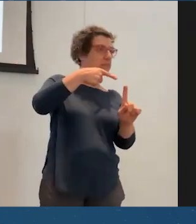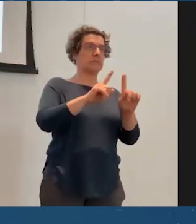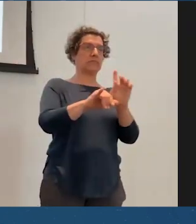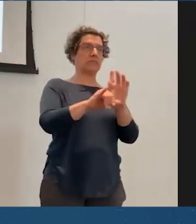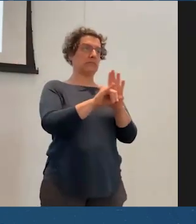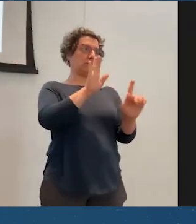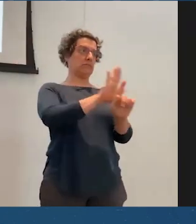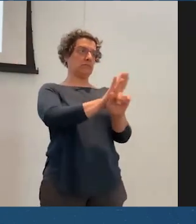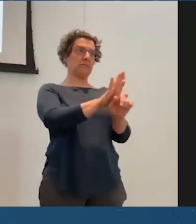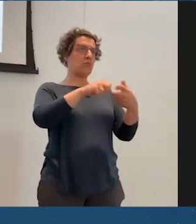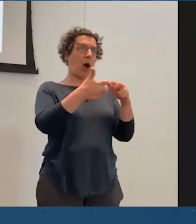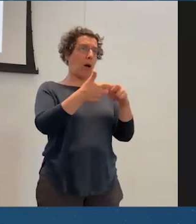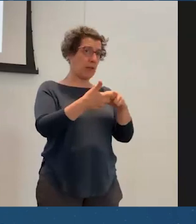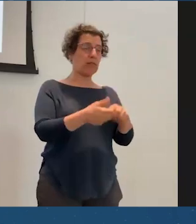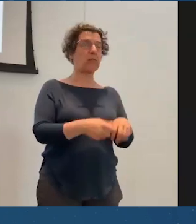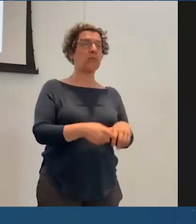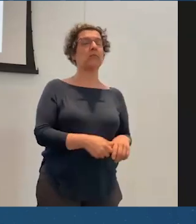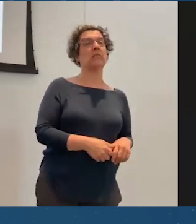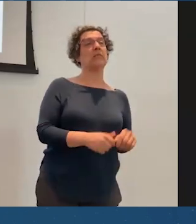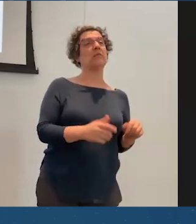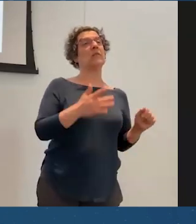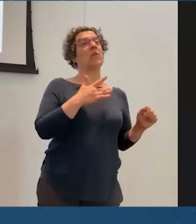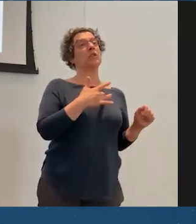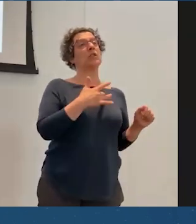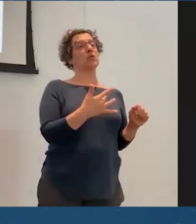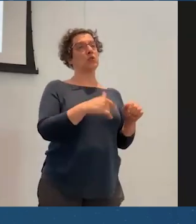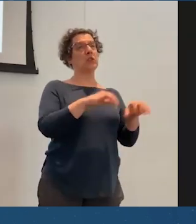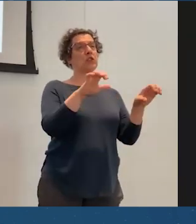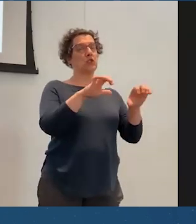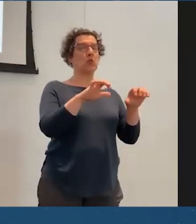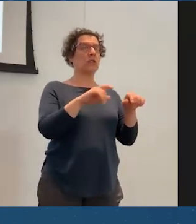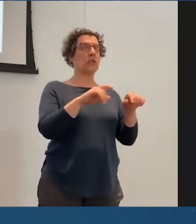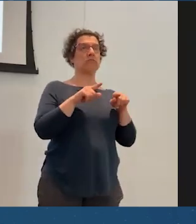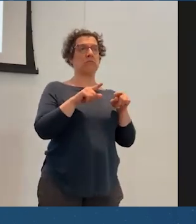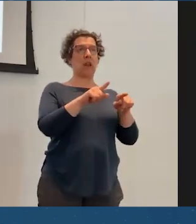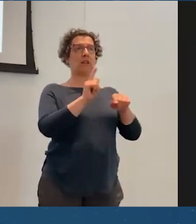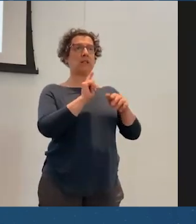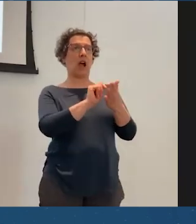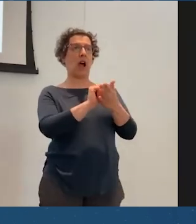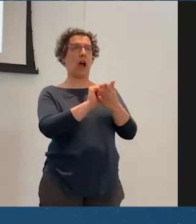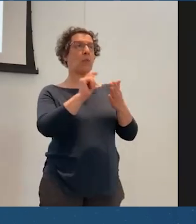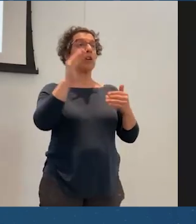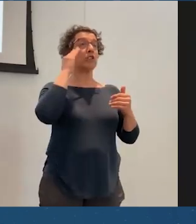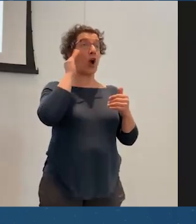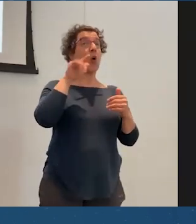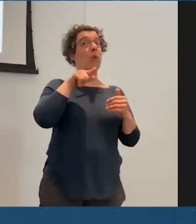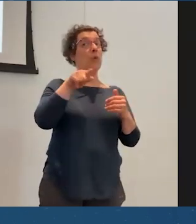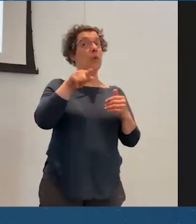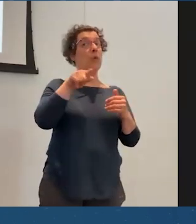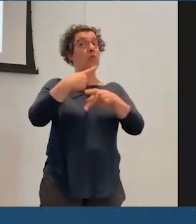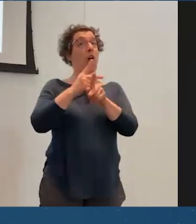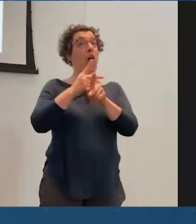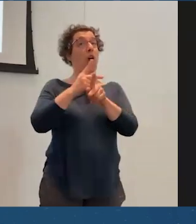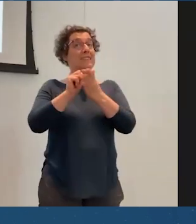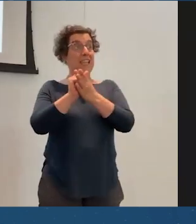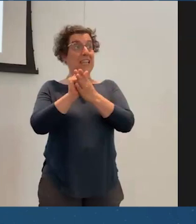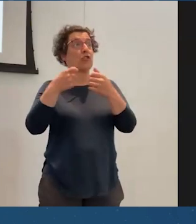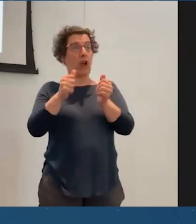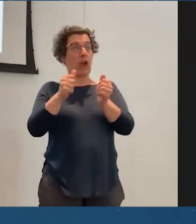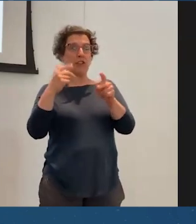And we usually do these at a time where we know that product teams are in the process of building their roadmaps.